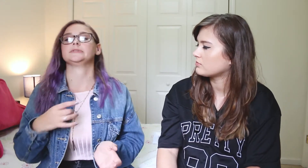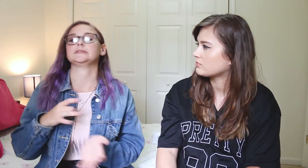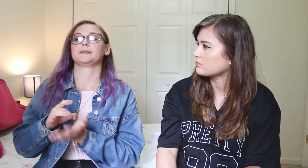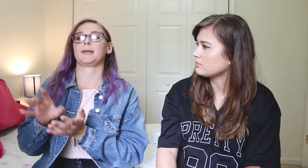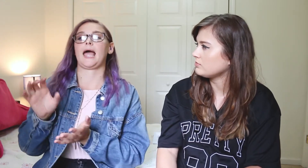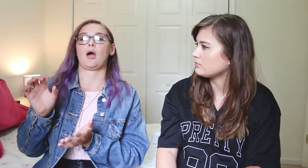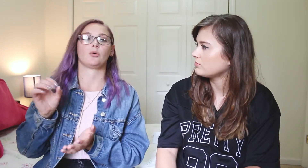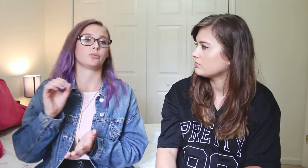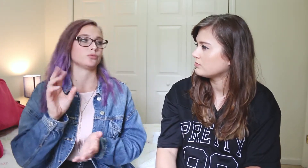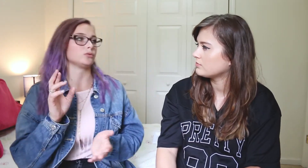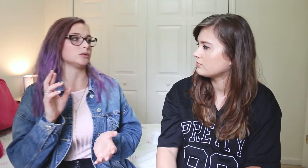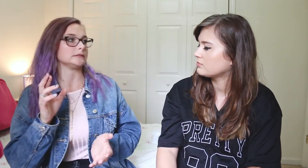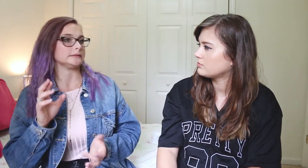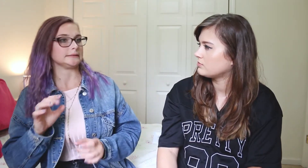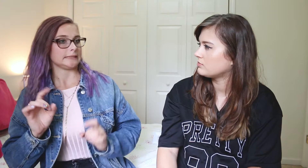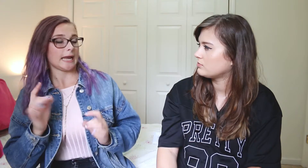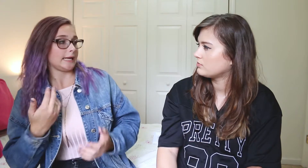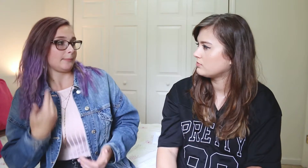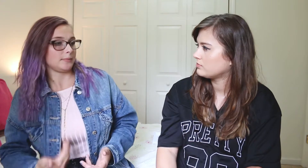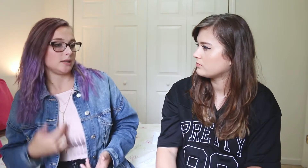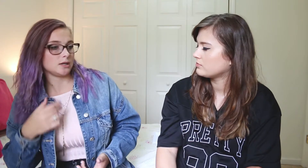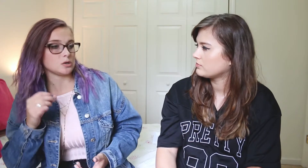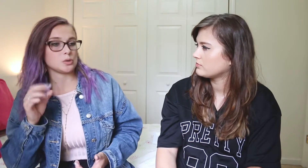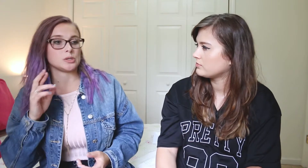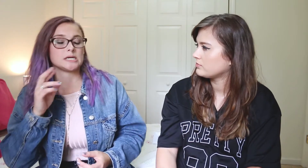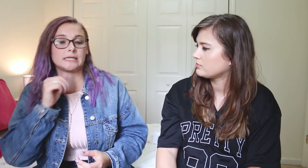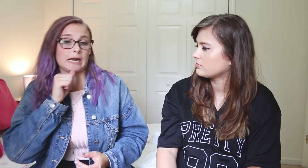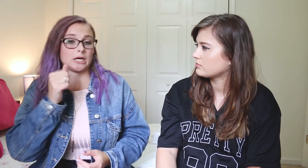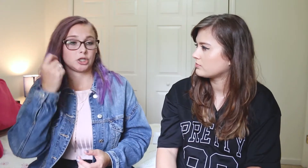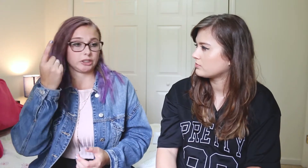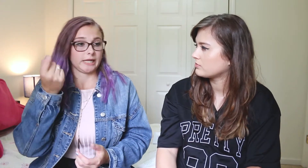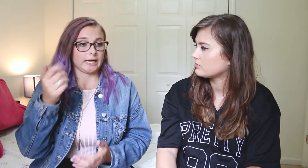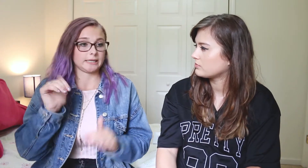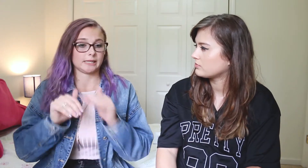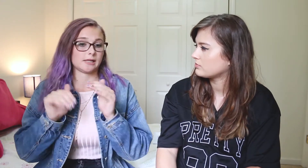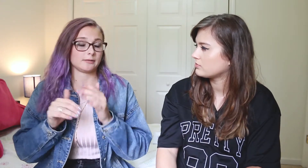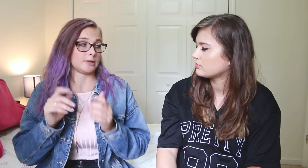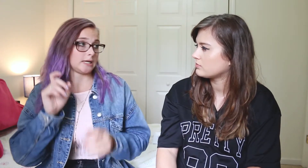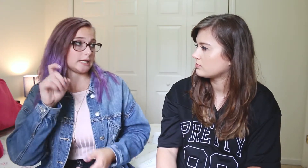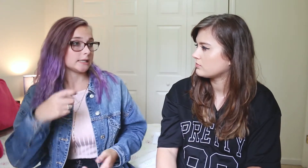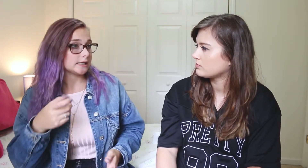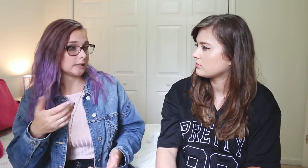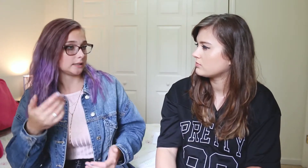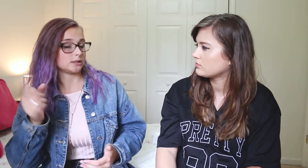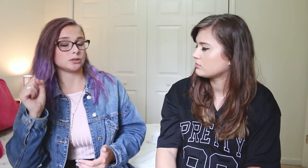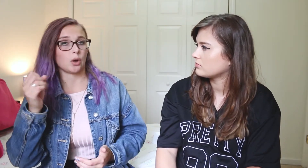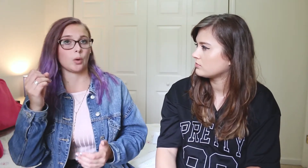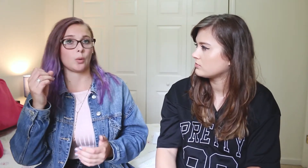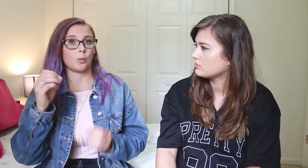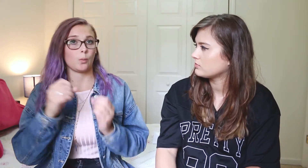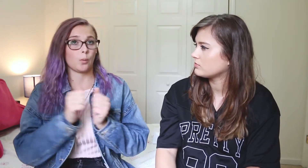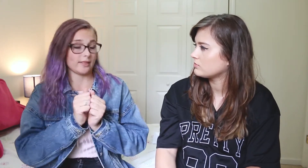kicking me out, or hating me, or not understanding I needed accessibility.